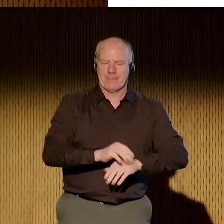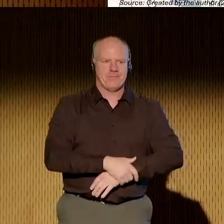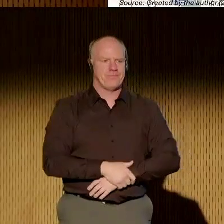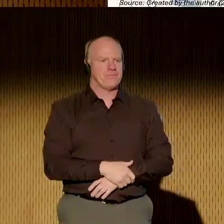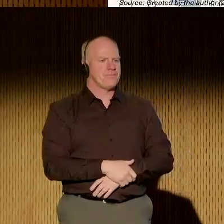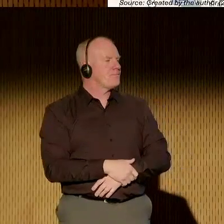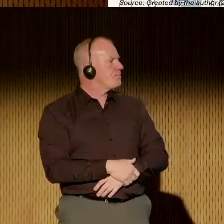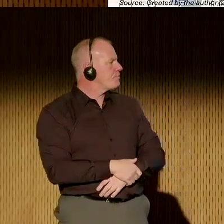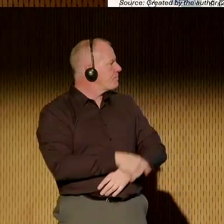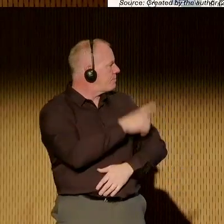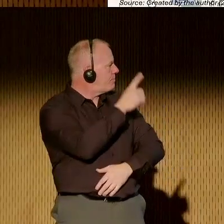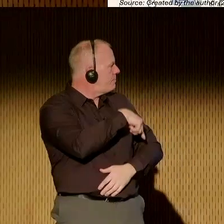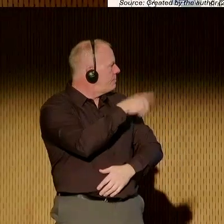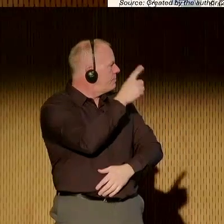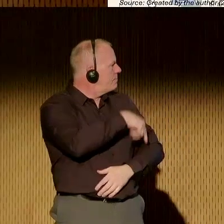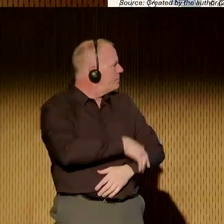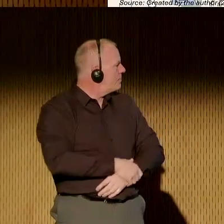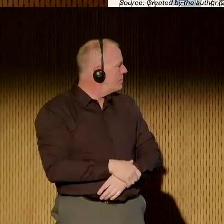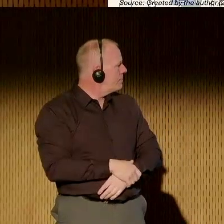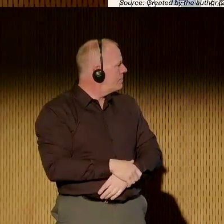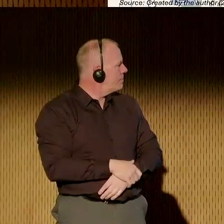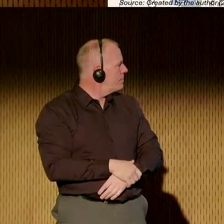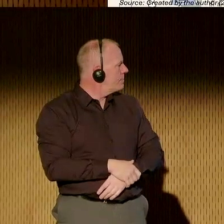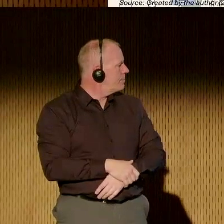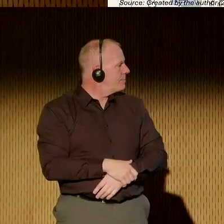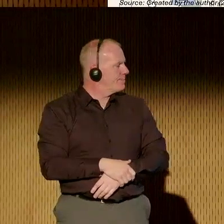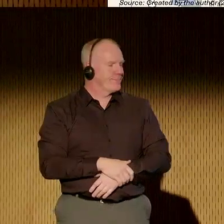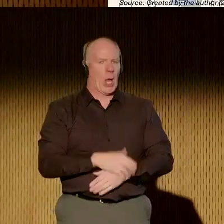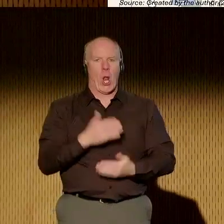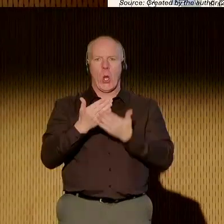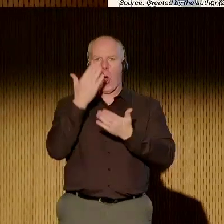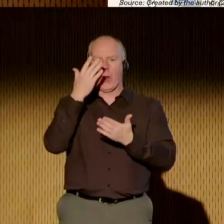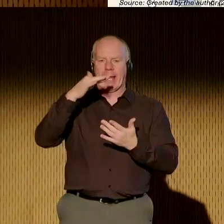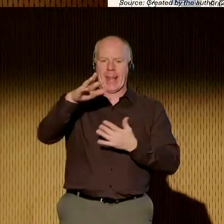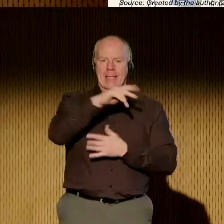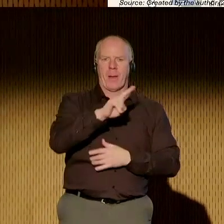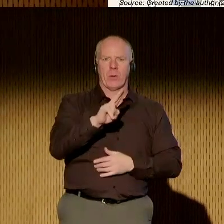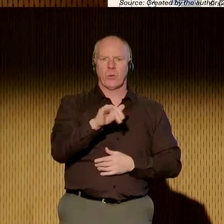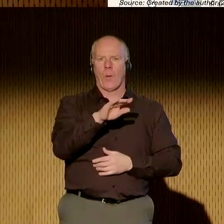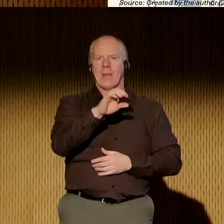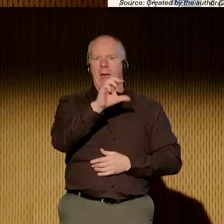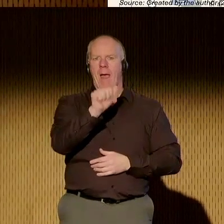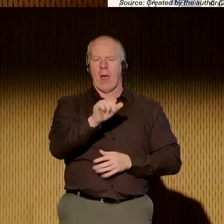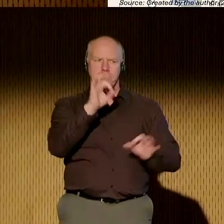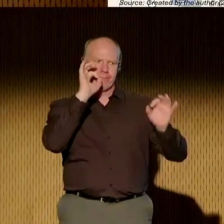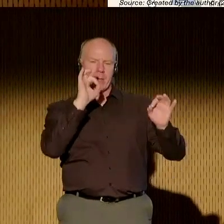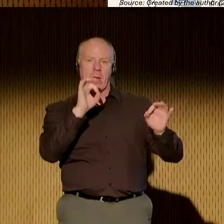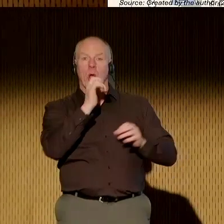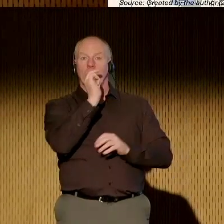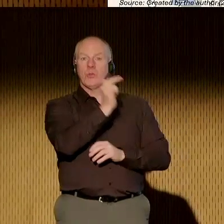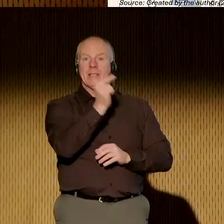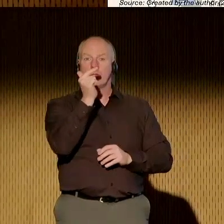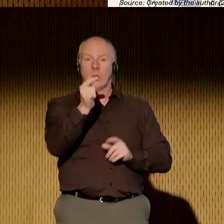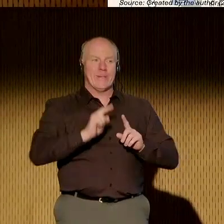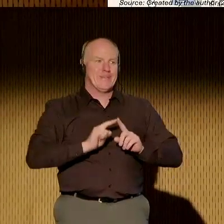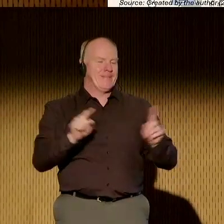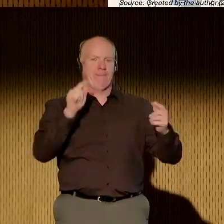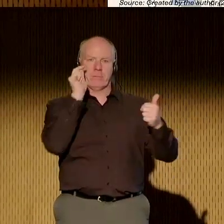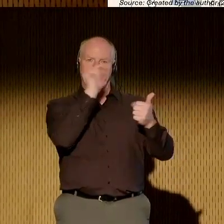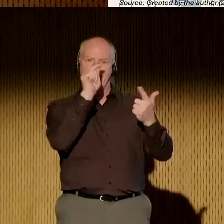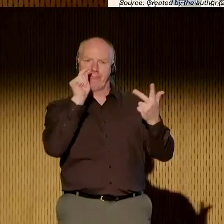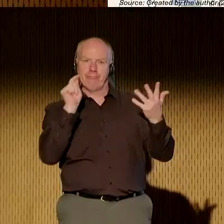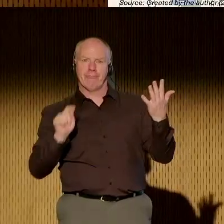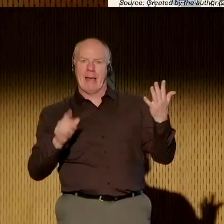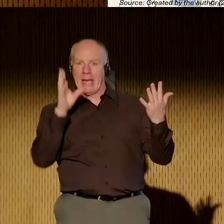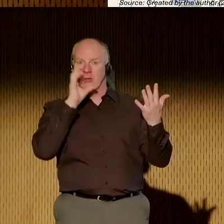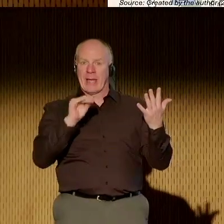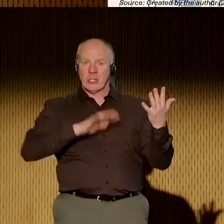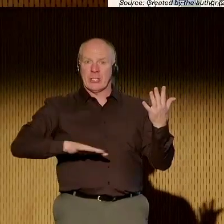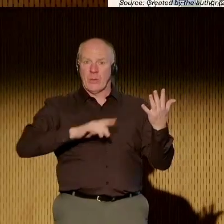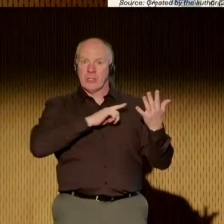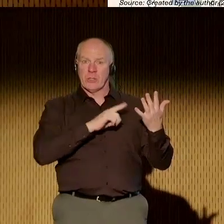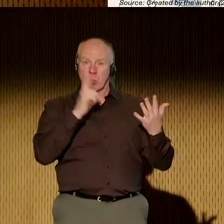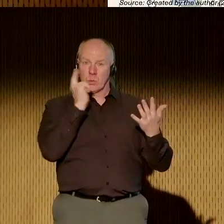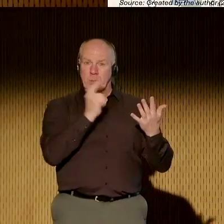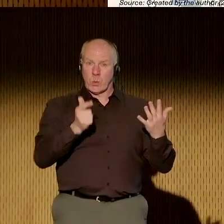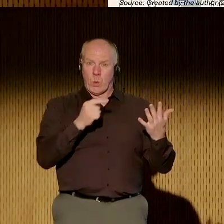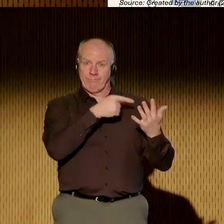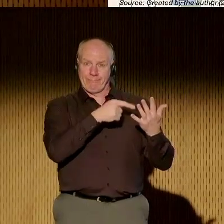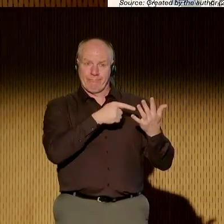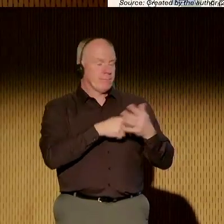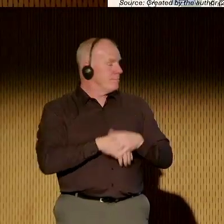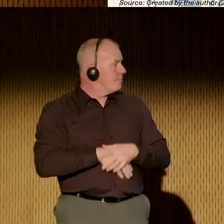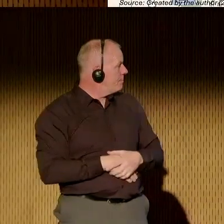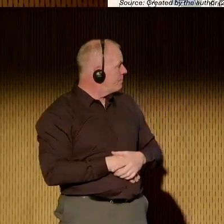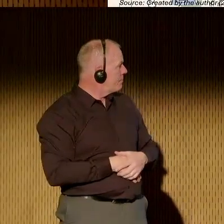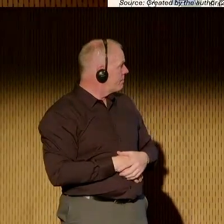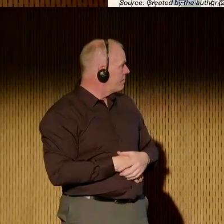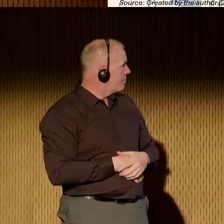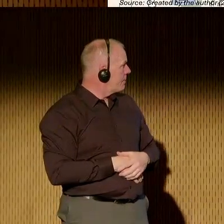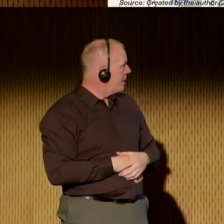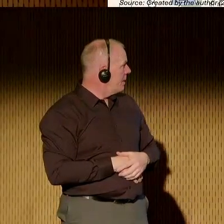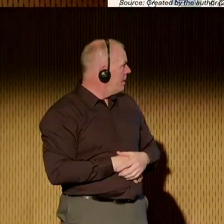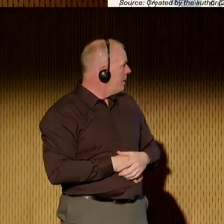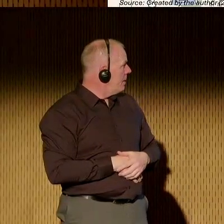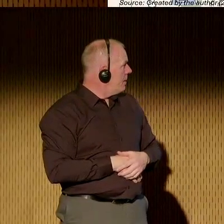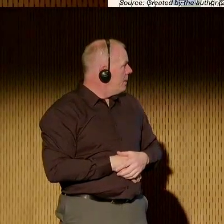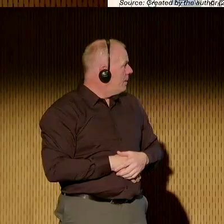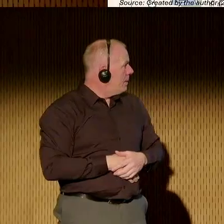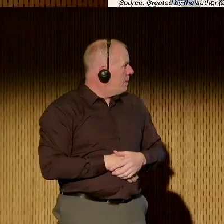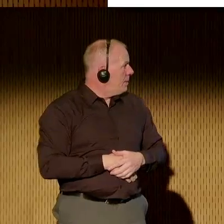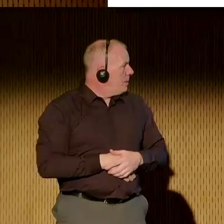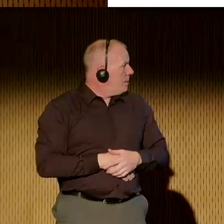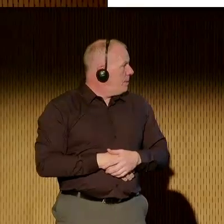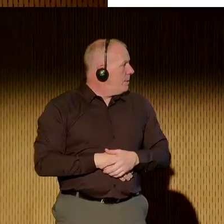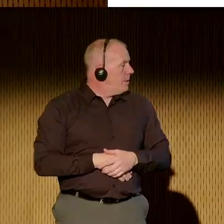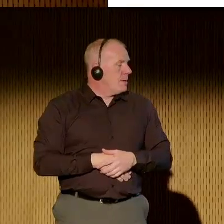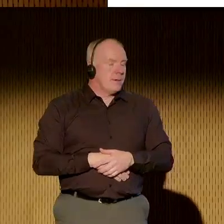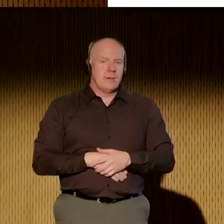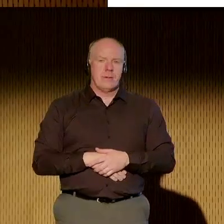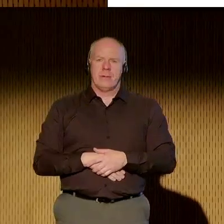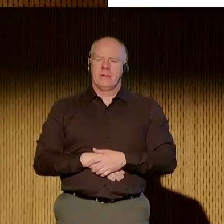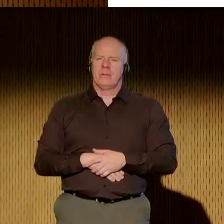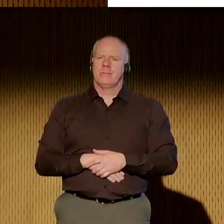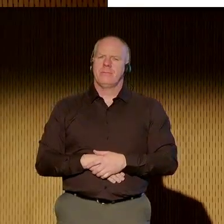here you see our utopian learning landscape. You can find 22 distinct educational scenarios.